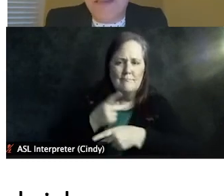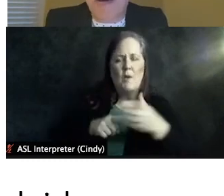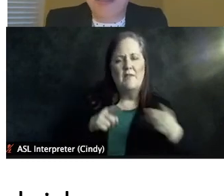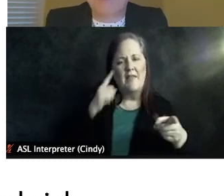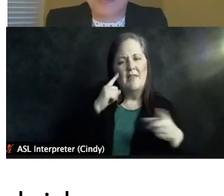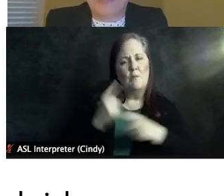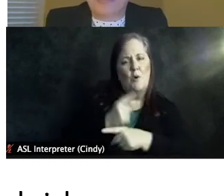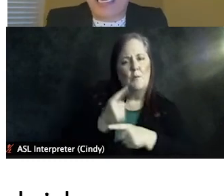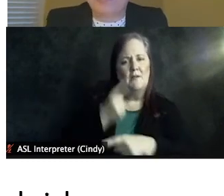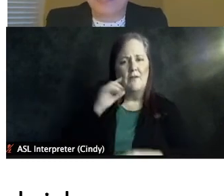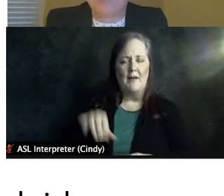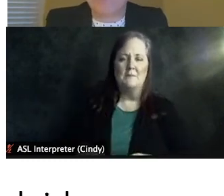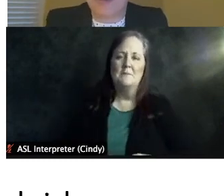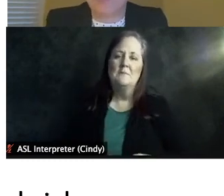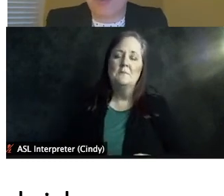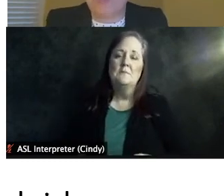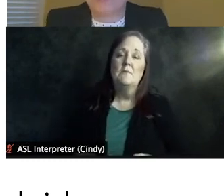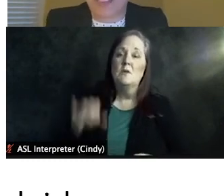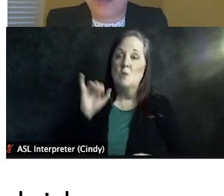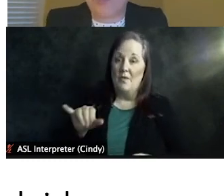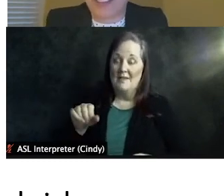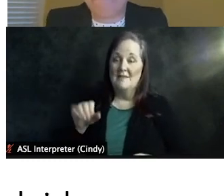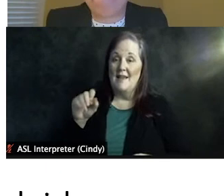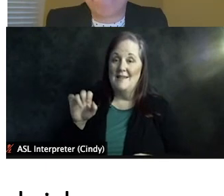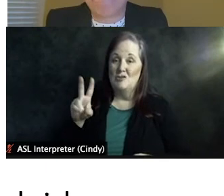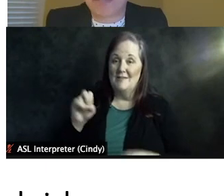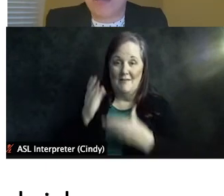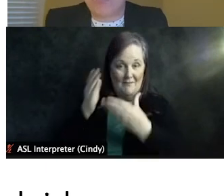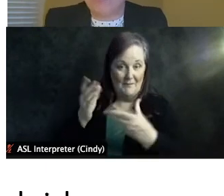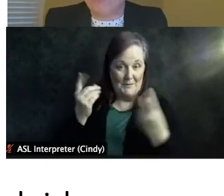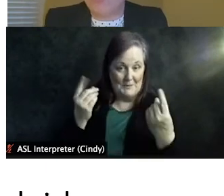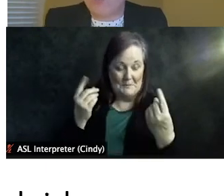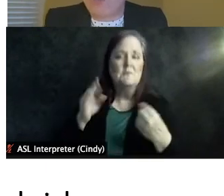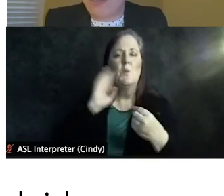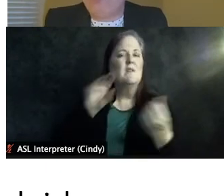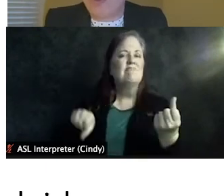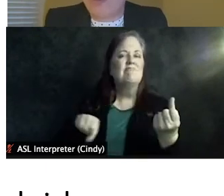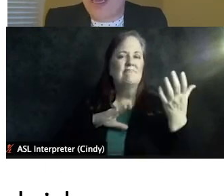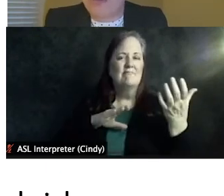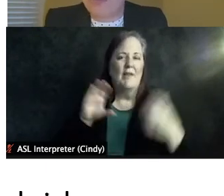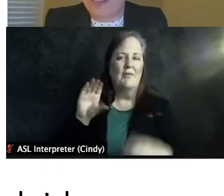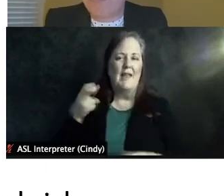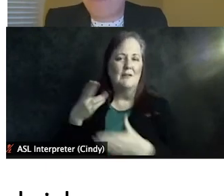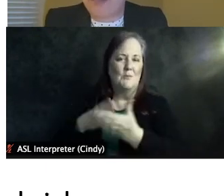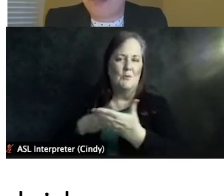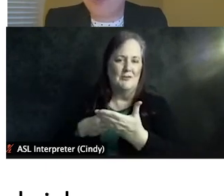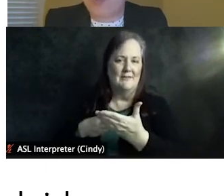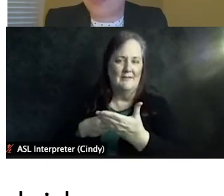possibly in the high tens of millions of dollars annually. So with that, I'm happy to answer your questions